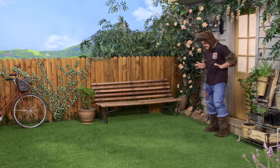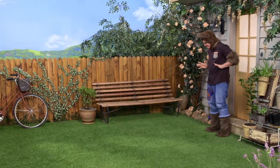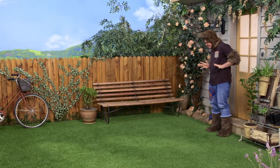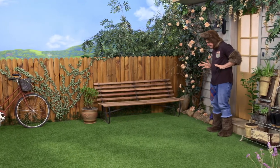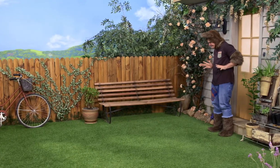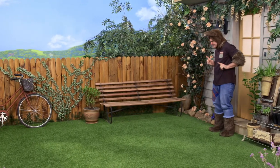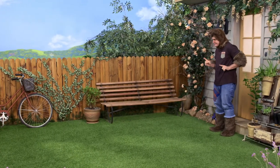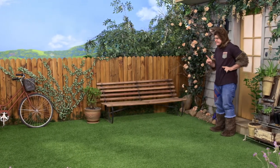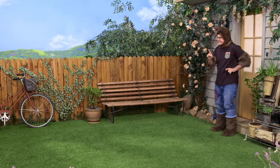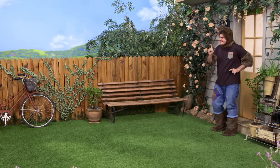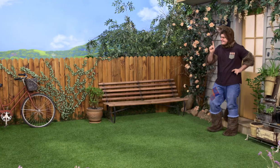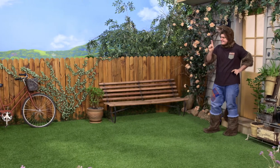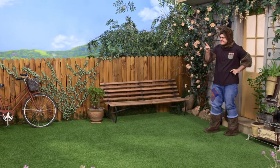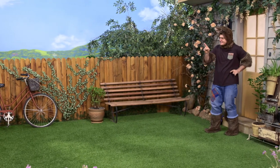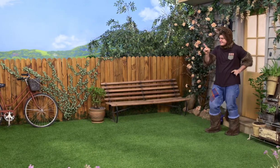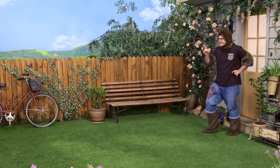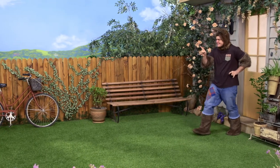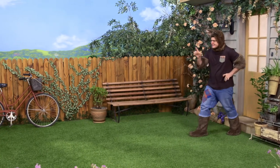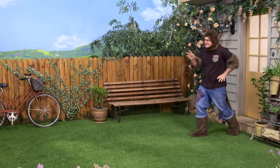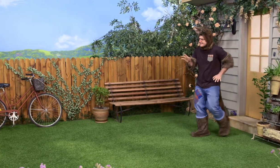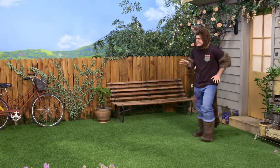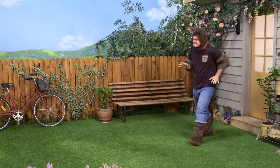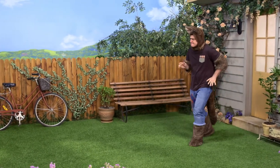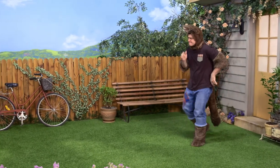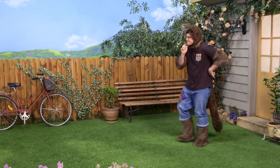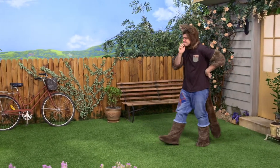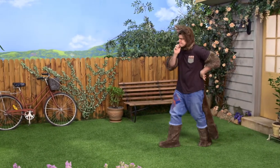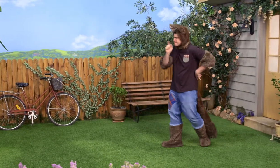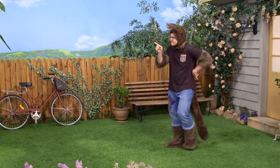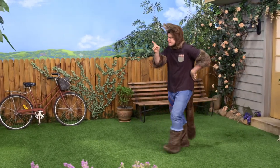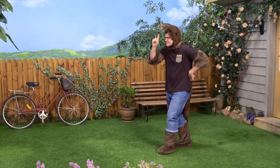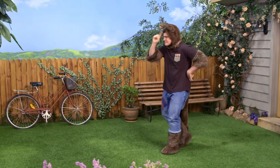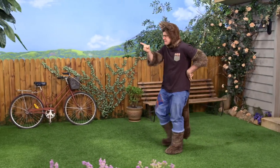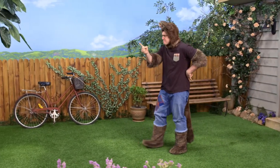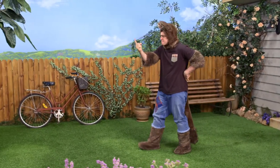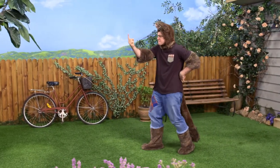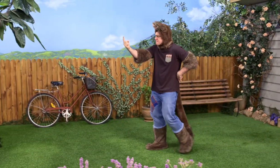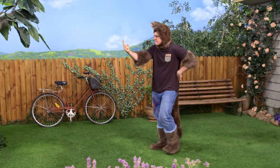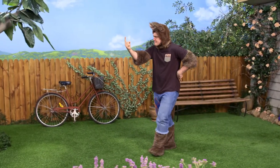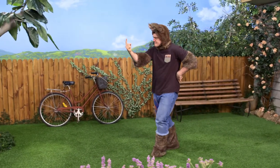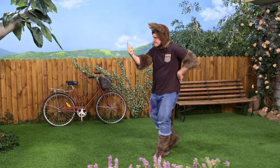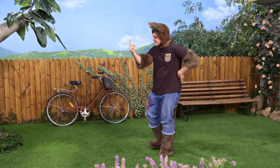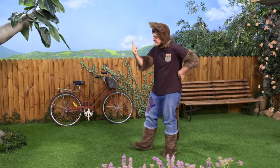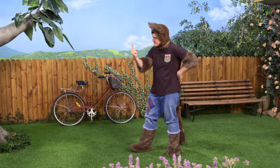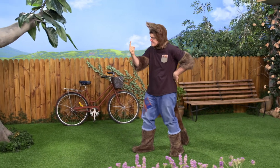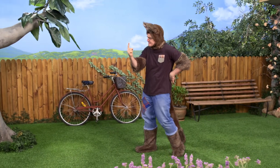Hmm. Right. Now... Hmm. Skip is going to come through the gate...